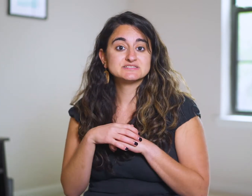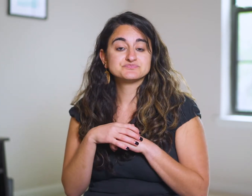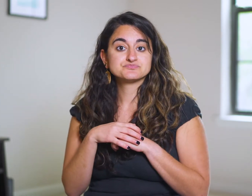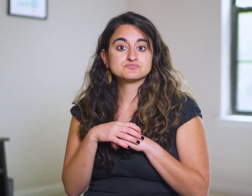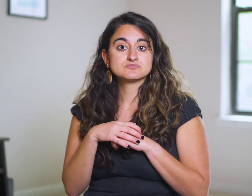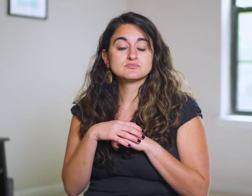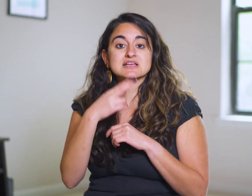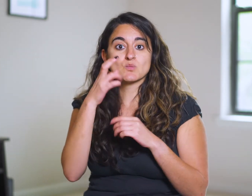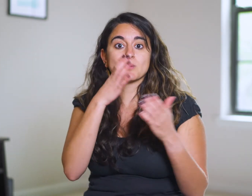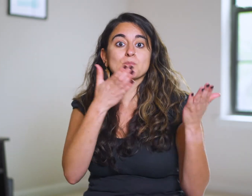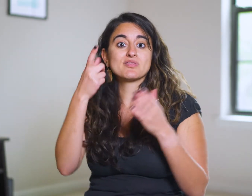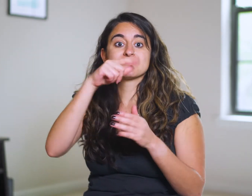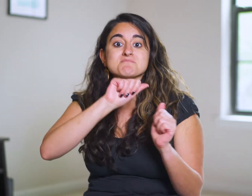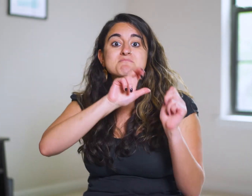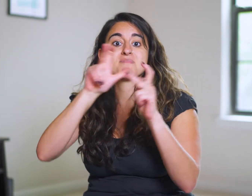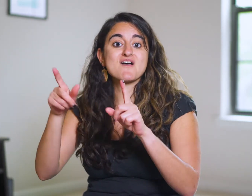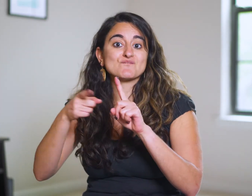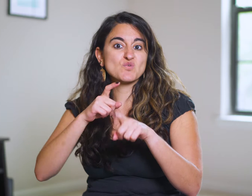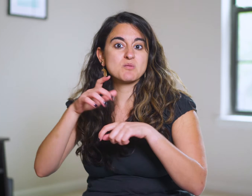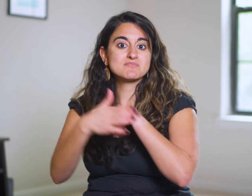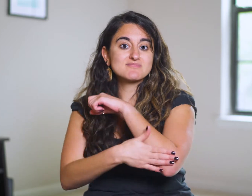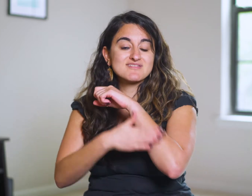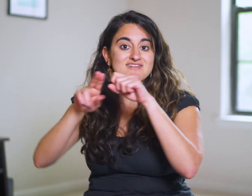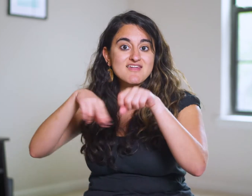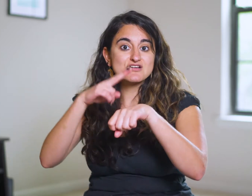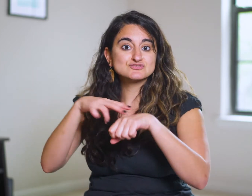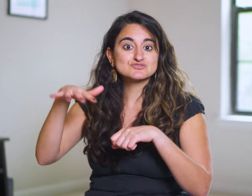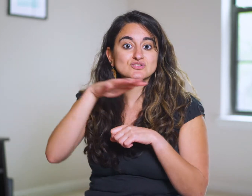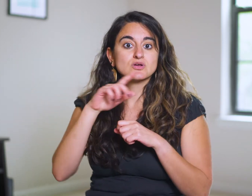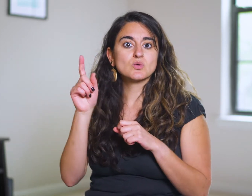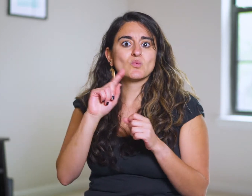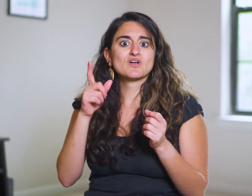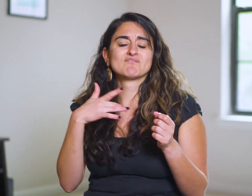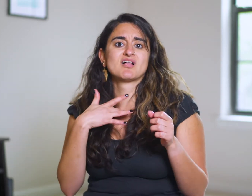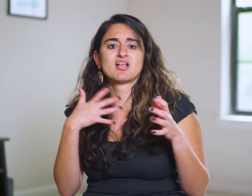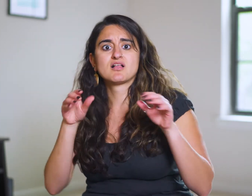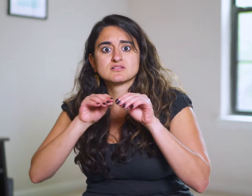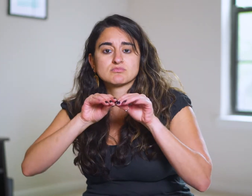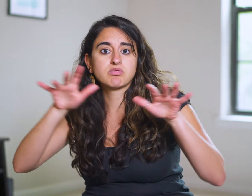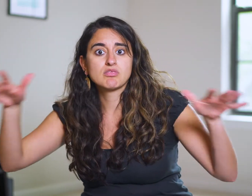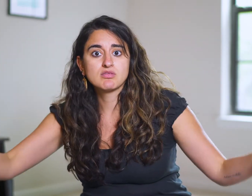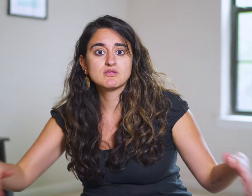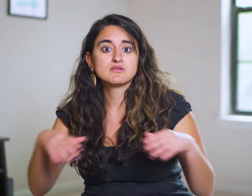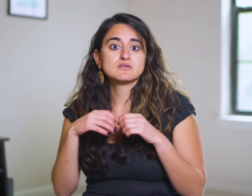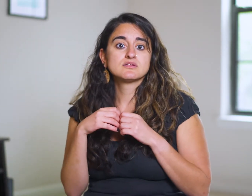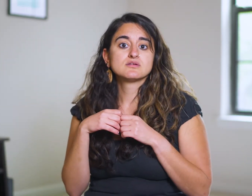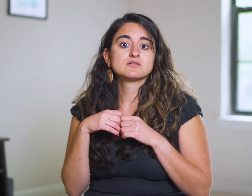He’ll bring them back from the nations where they’ve been scattered